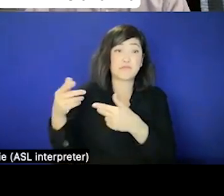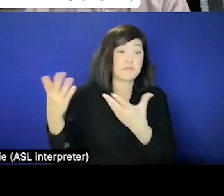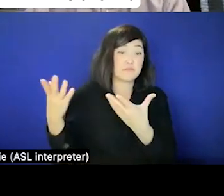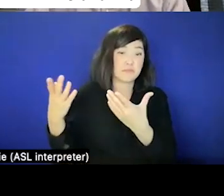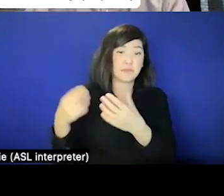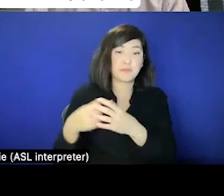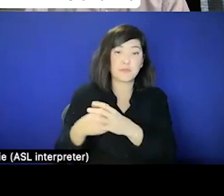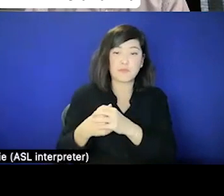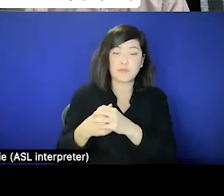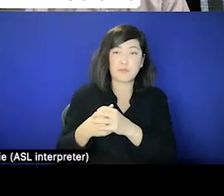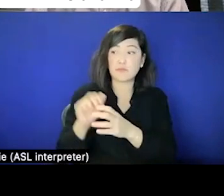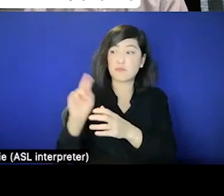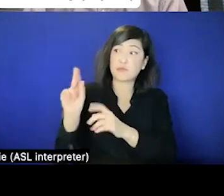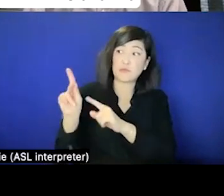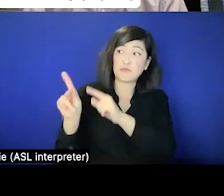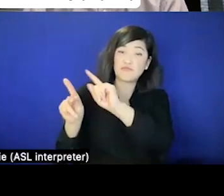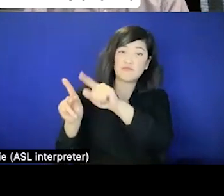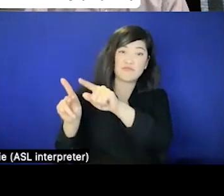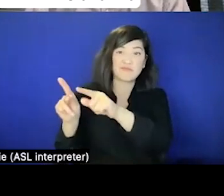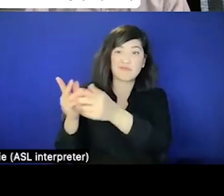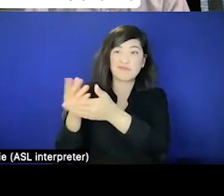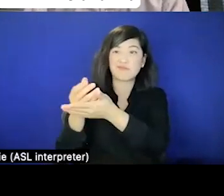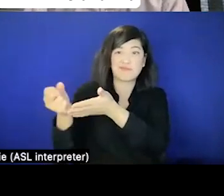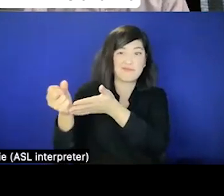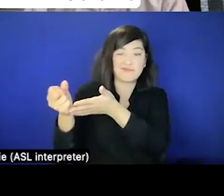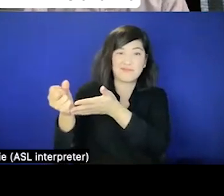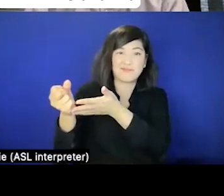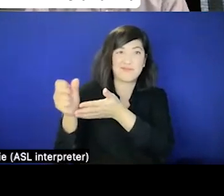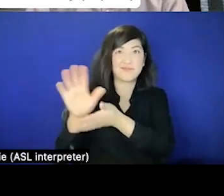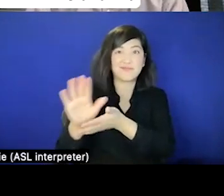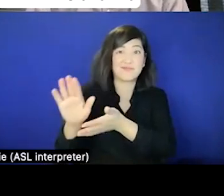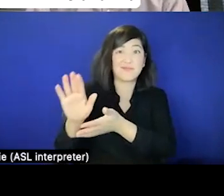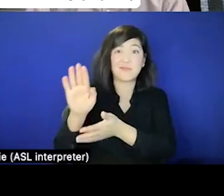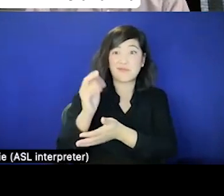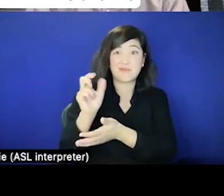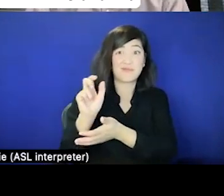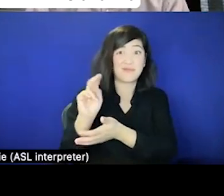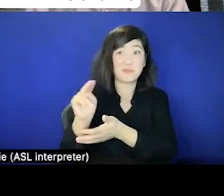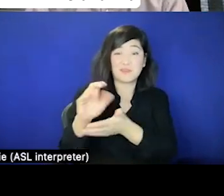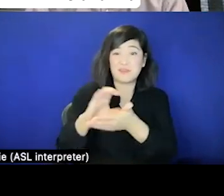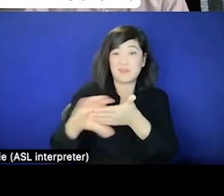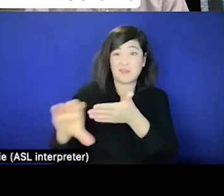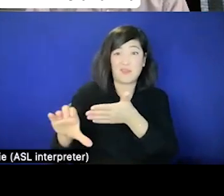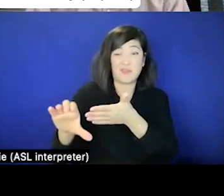UK was wasting what would be the equivalent of about $1 billion in the North American market,